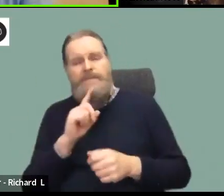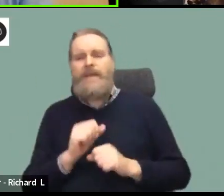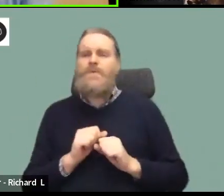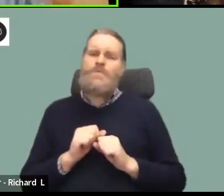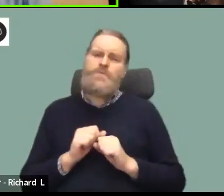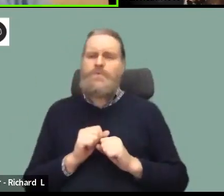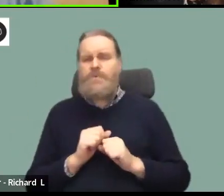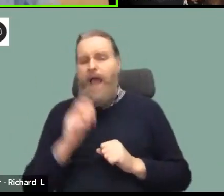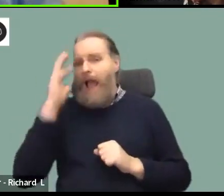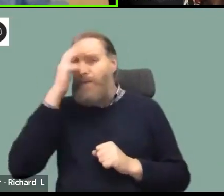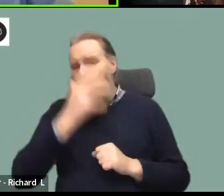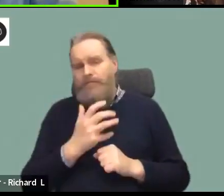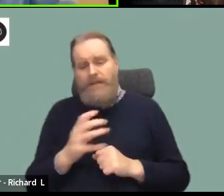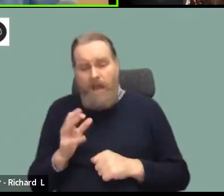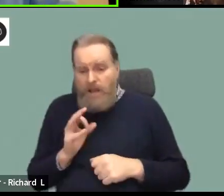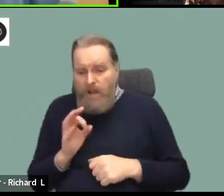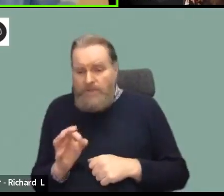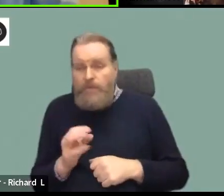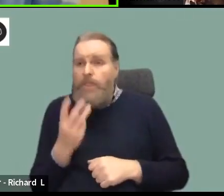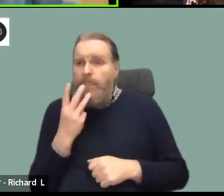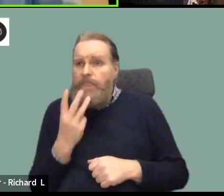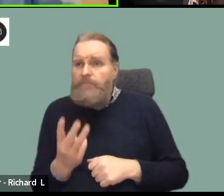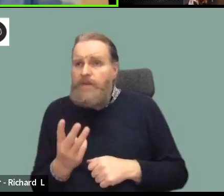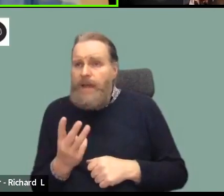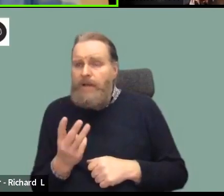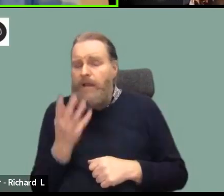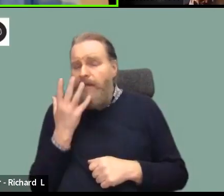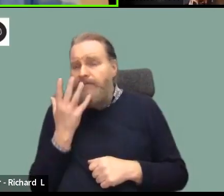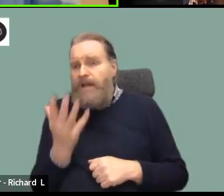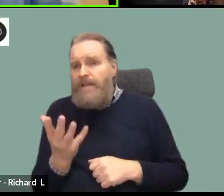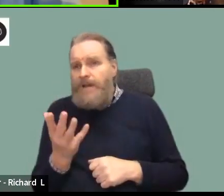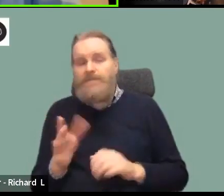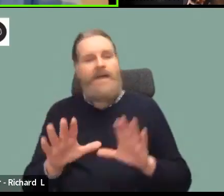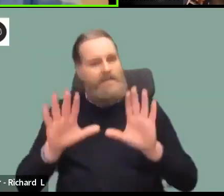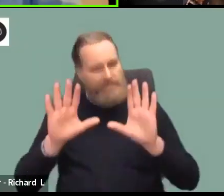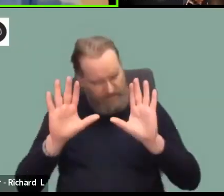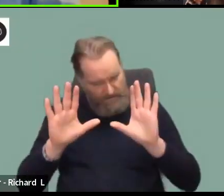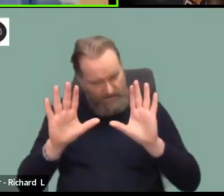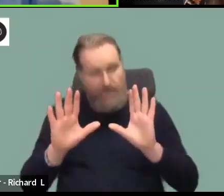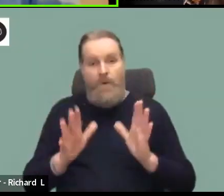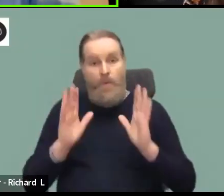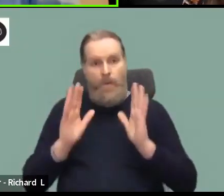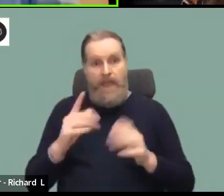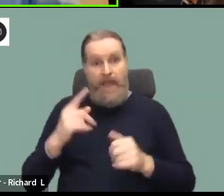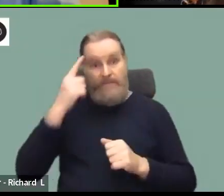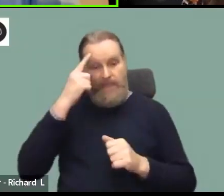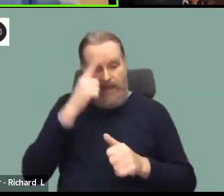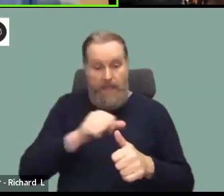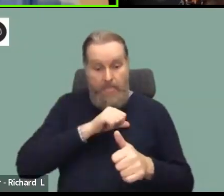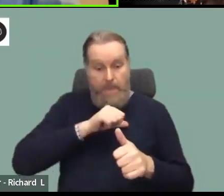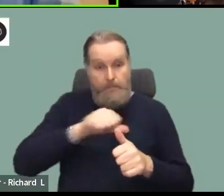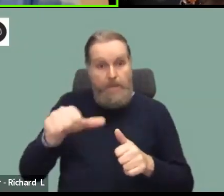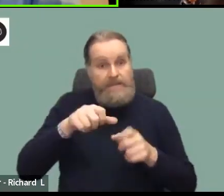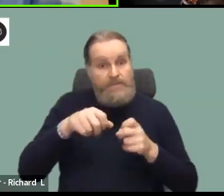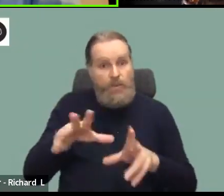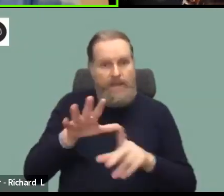about paying an extra three or five pounds and what we have to do. do is combine everyone's concern is combine everyone's concerned and come up with the best way come up with the best way of